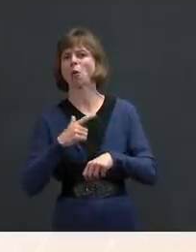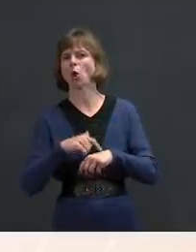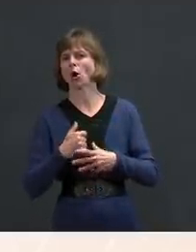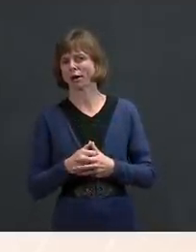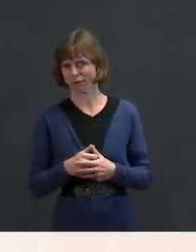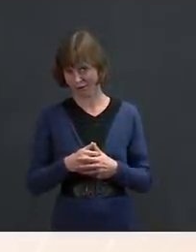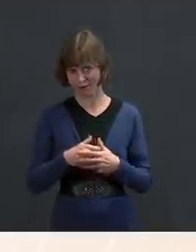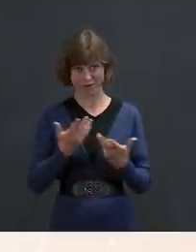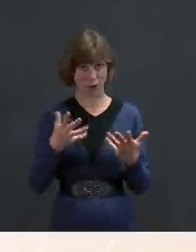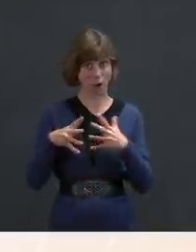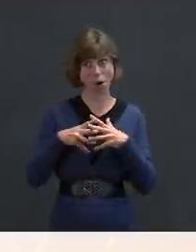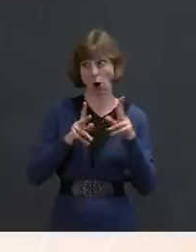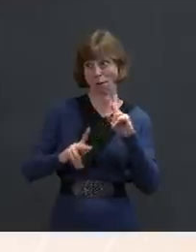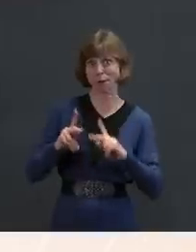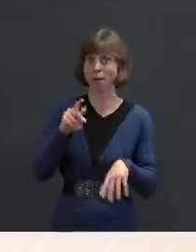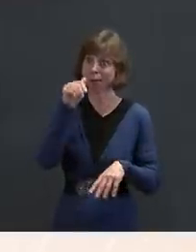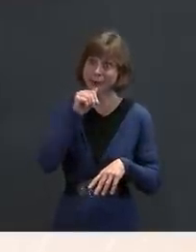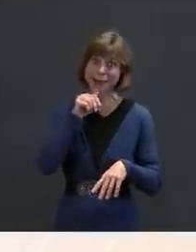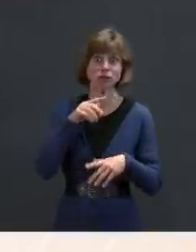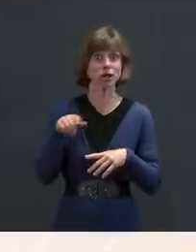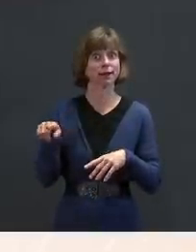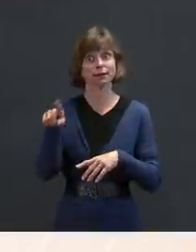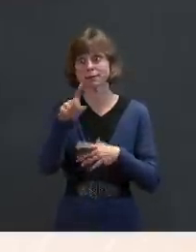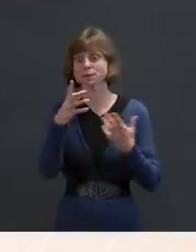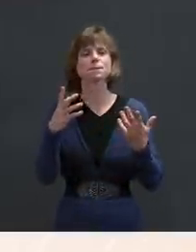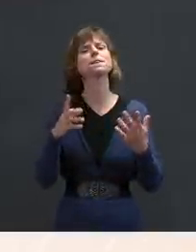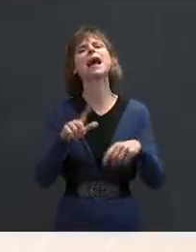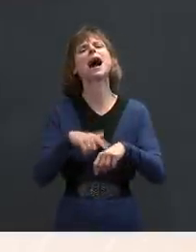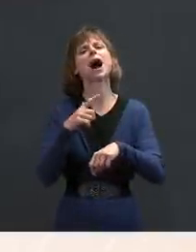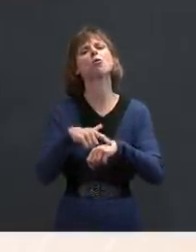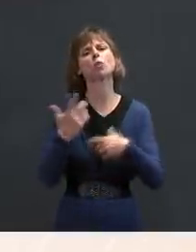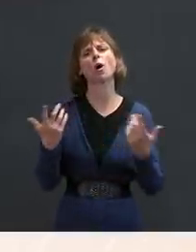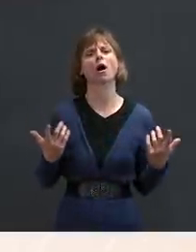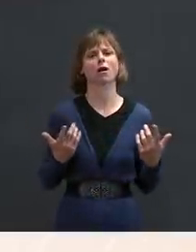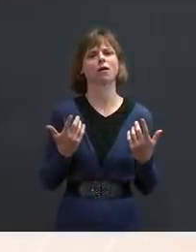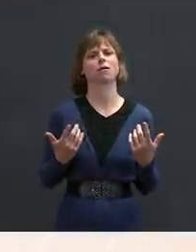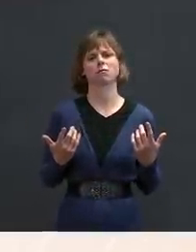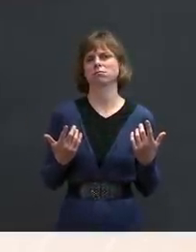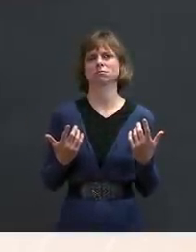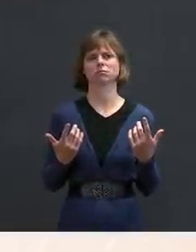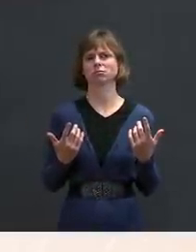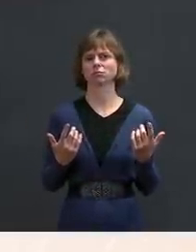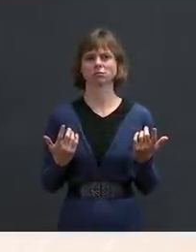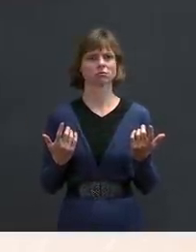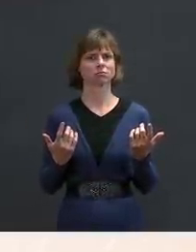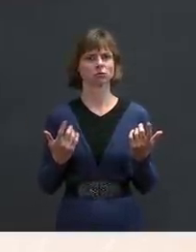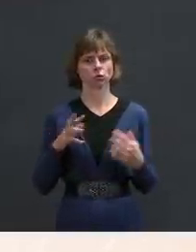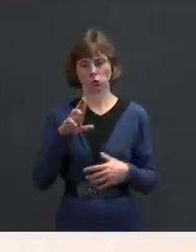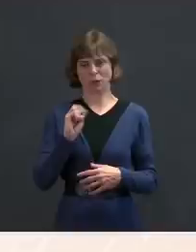to be patient, these migrants to be patient. How long will it take to rebuild these systems and processes